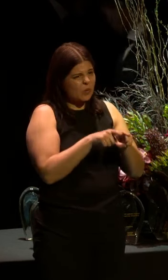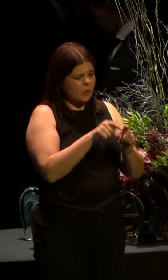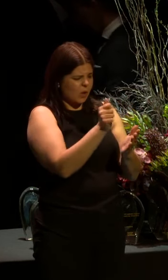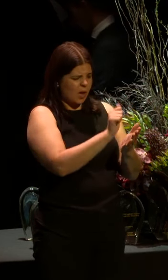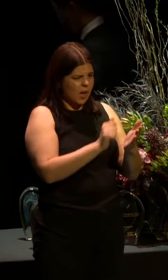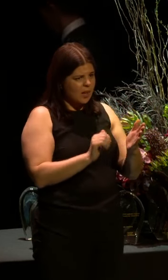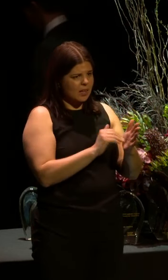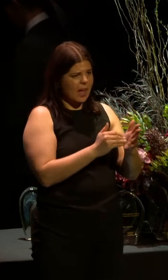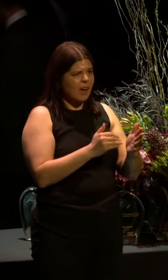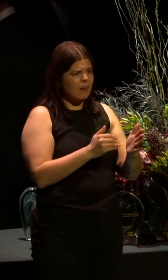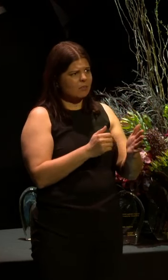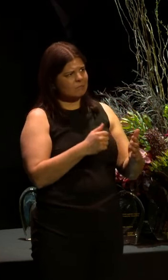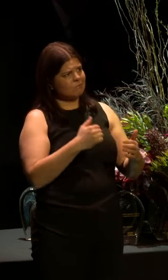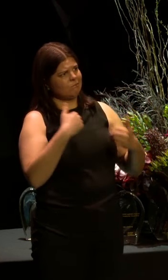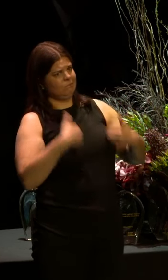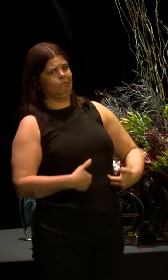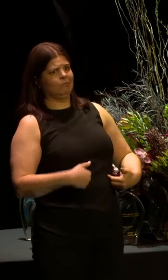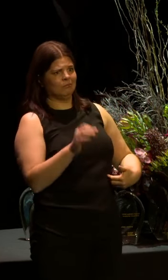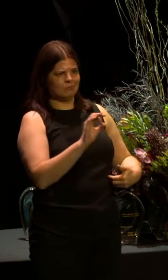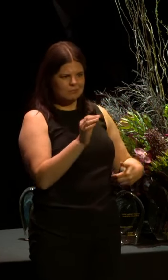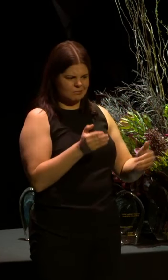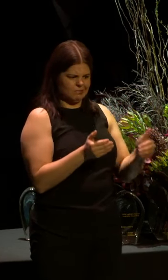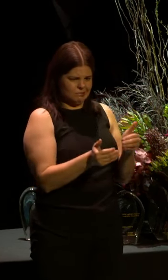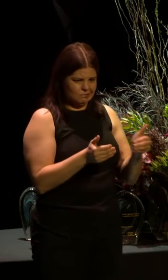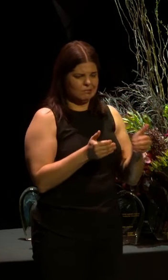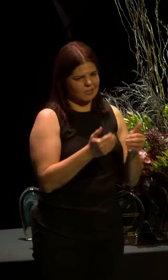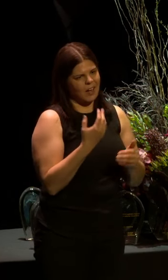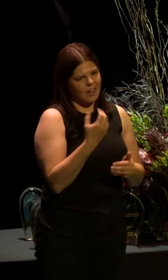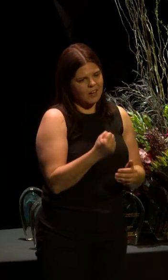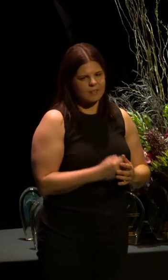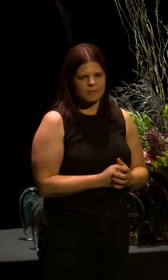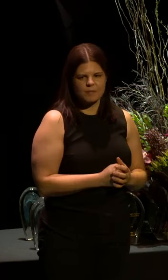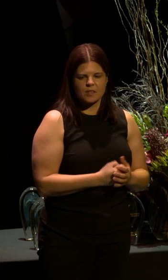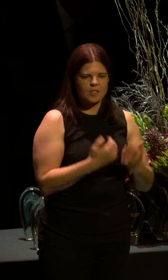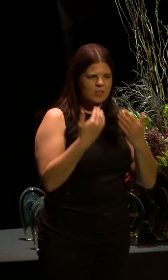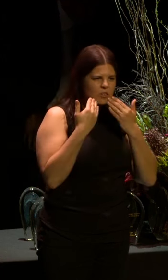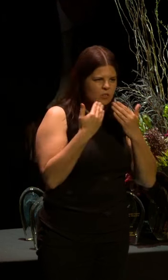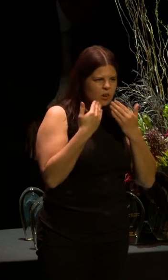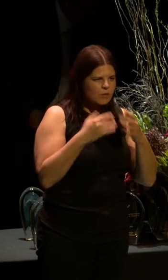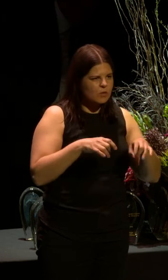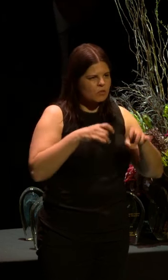I'm very grateful to the Australia Council and your staff for everything that you do.